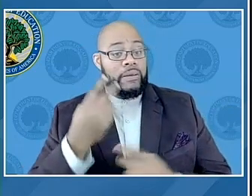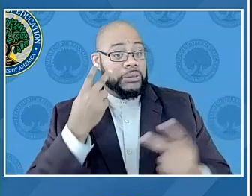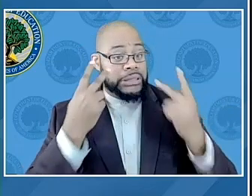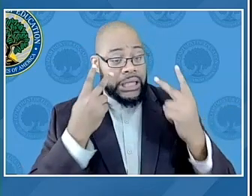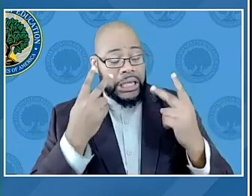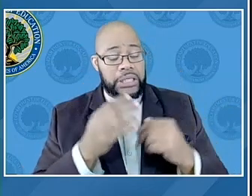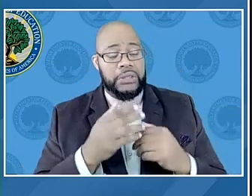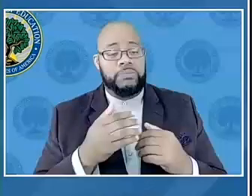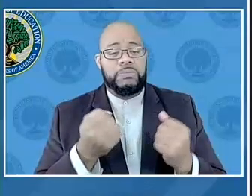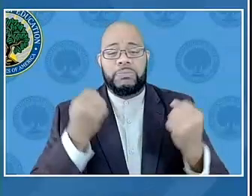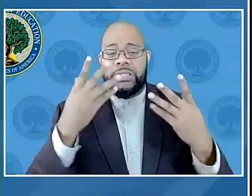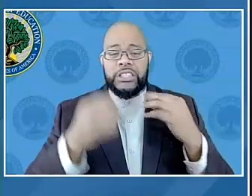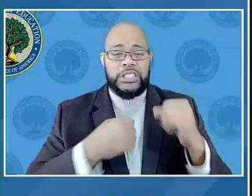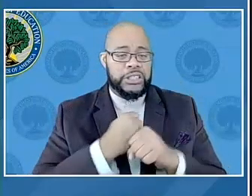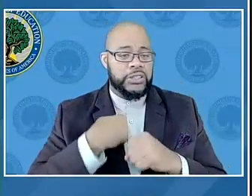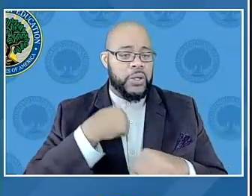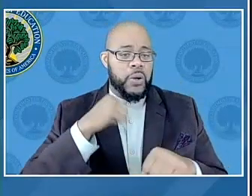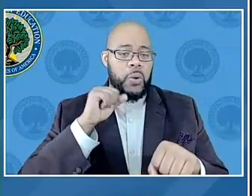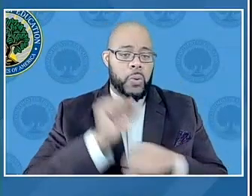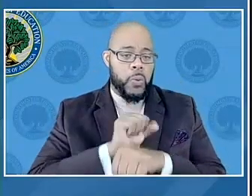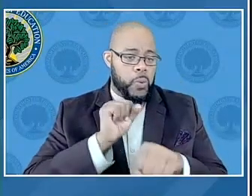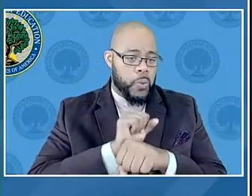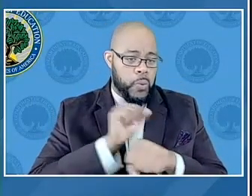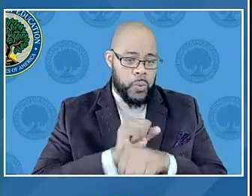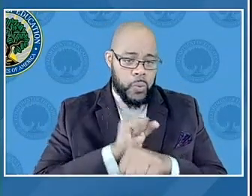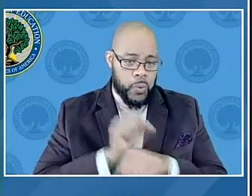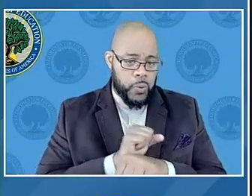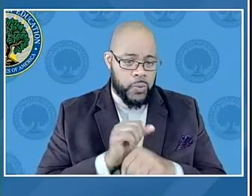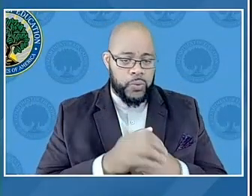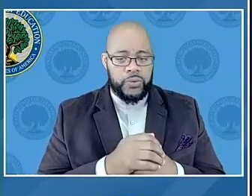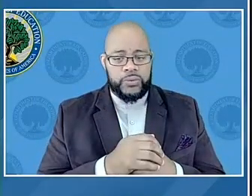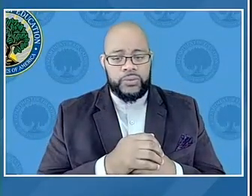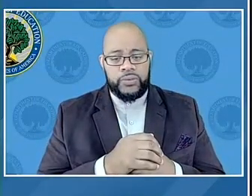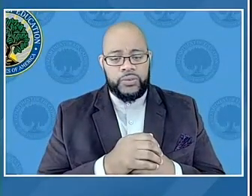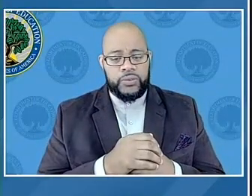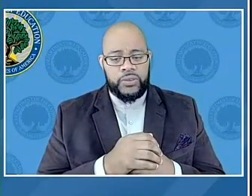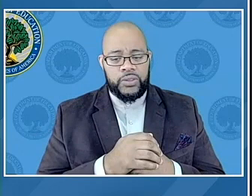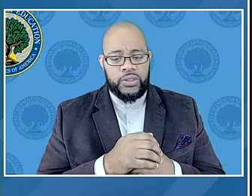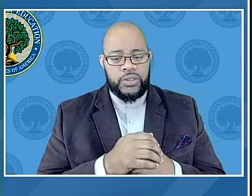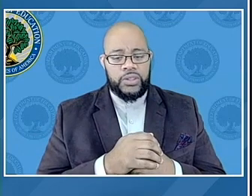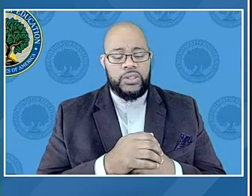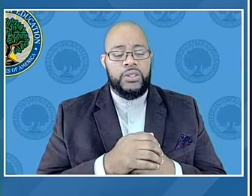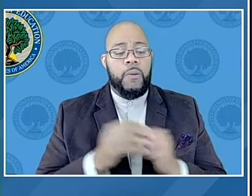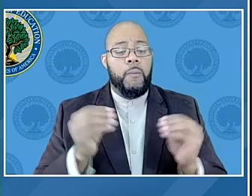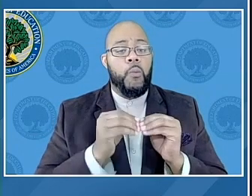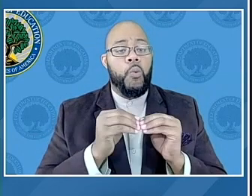years that I have been doing loan work, that more communication is readily